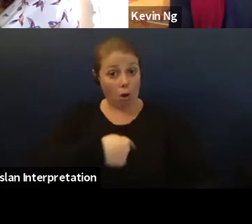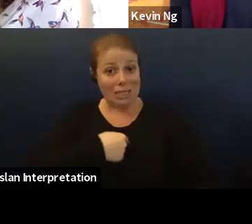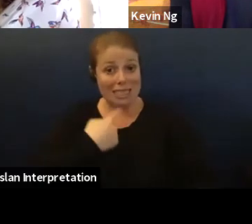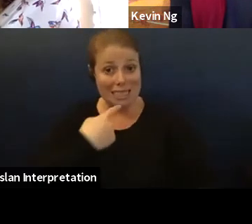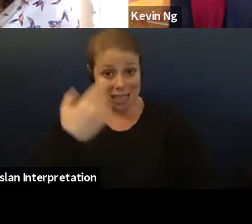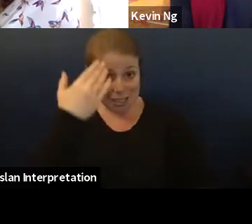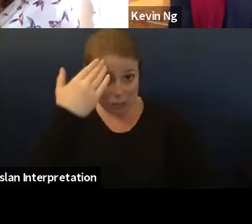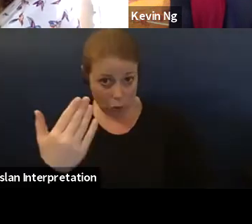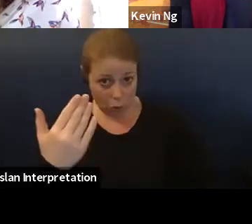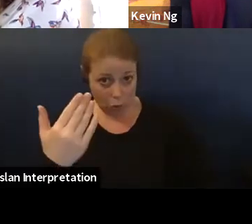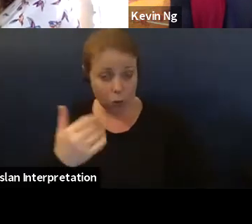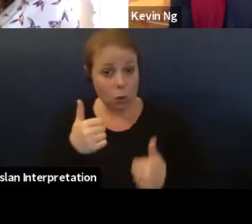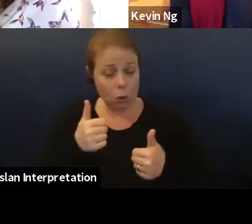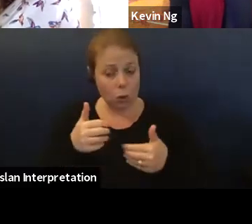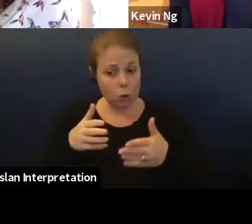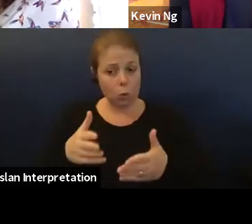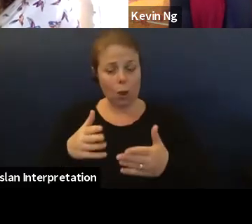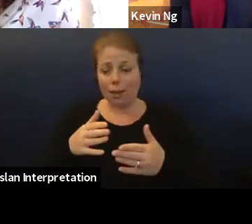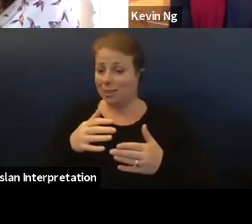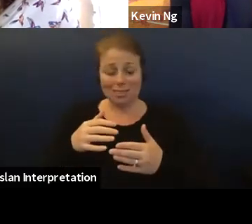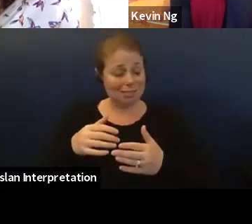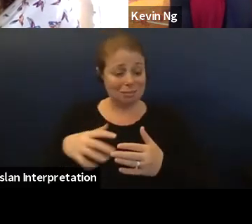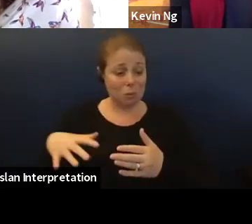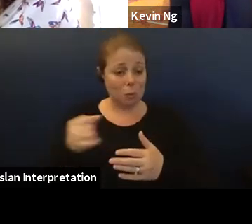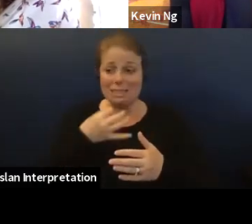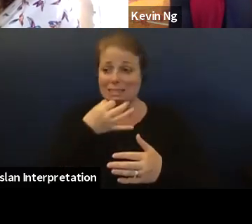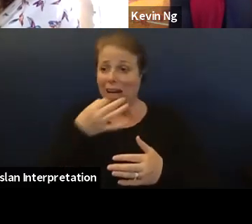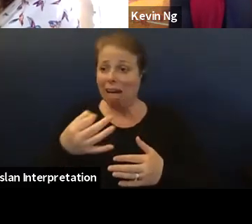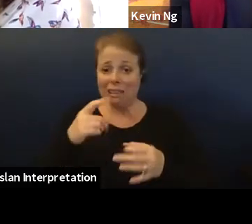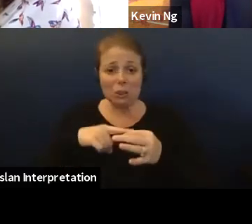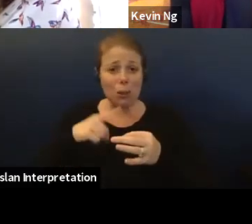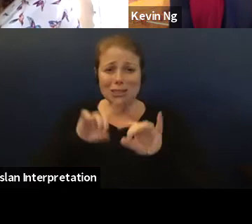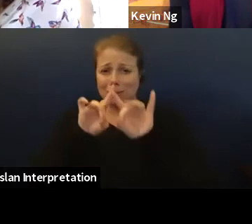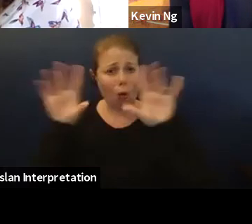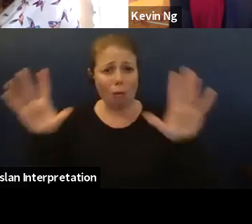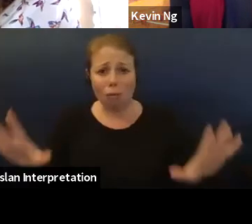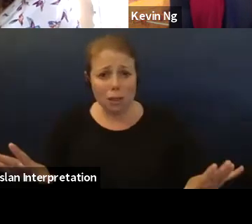questions. I feel like that's necessary in making these decisions, is that like